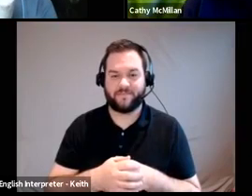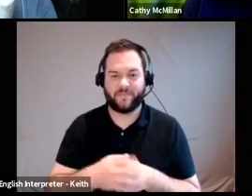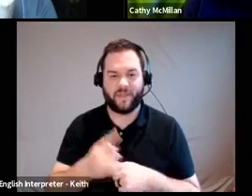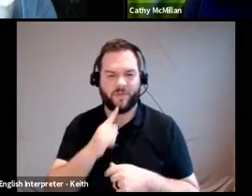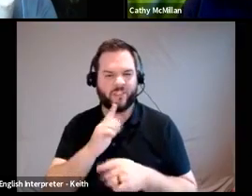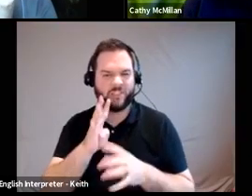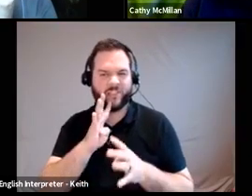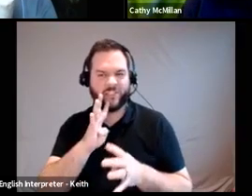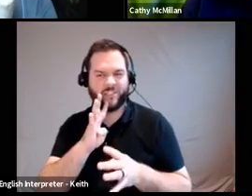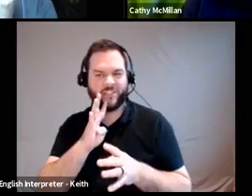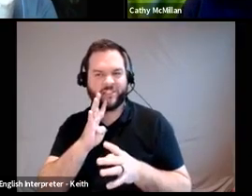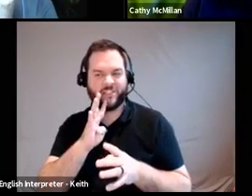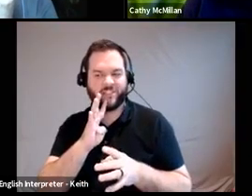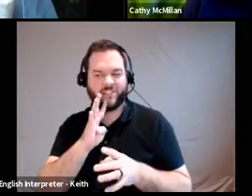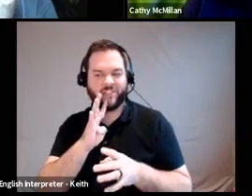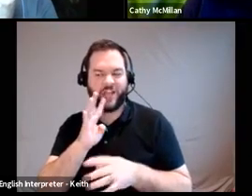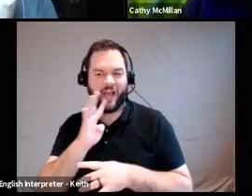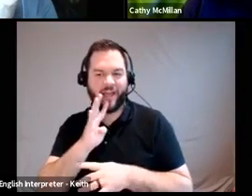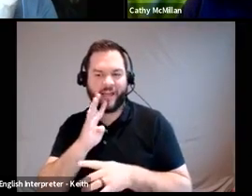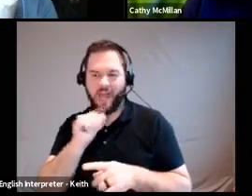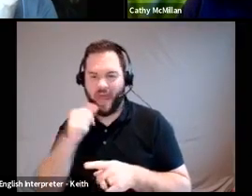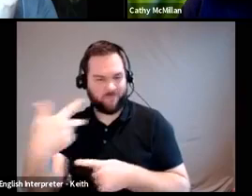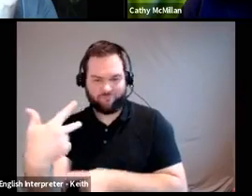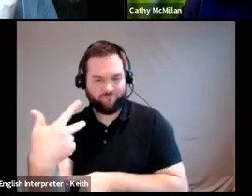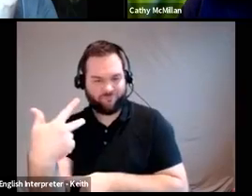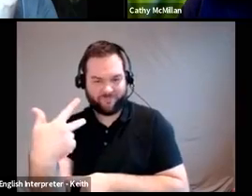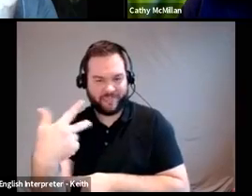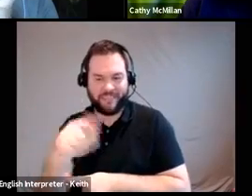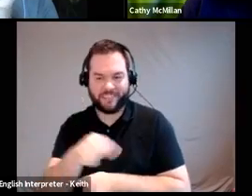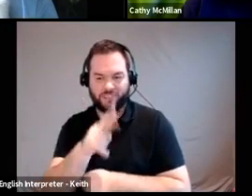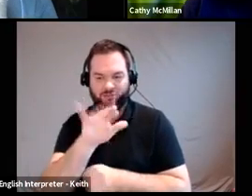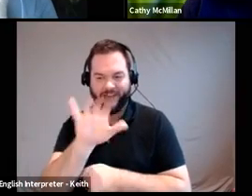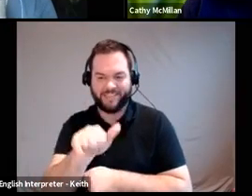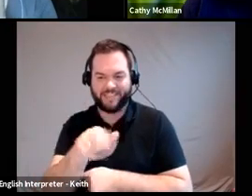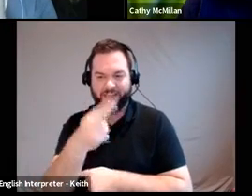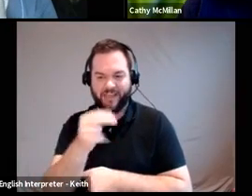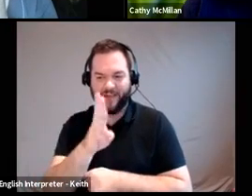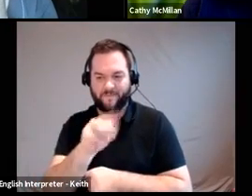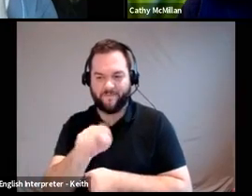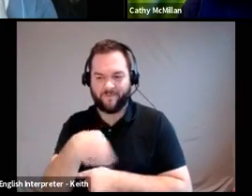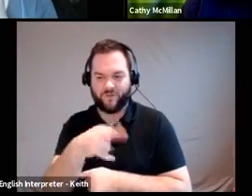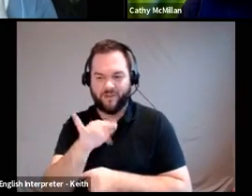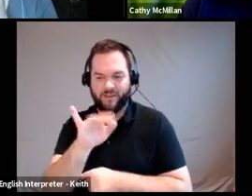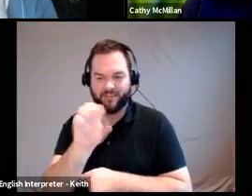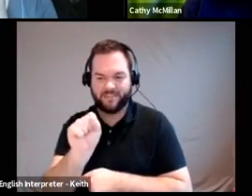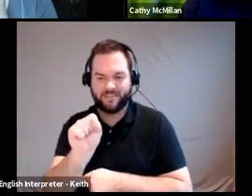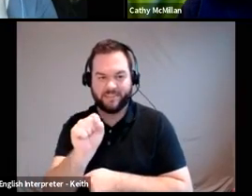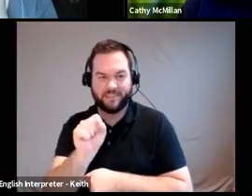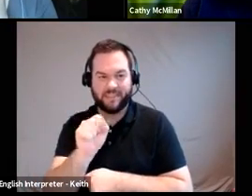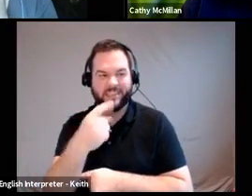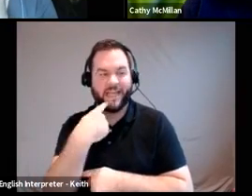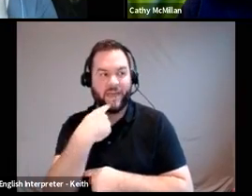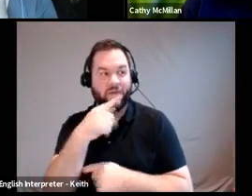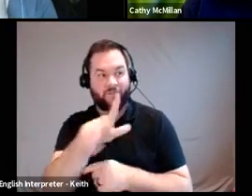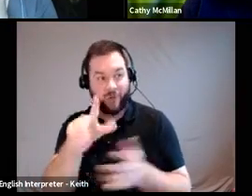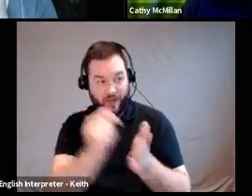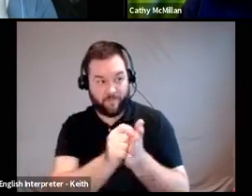video So I want to I'm staying off video because I'm not prepped for camera today. This is This is tracy Humphrey This is tracy, I'm pretty sure that This is tracy, I'm pretty sure